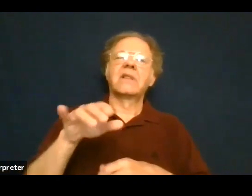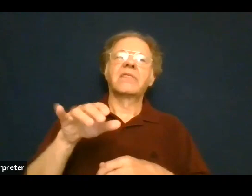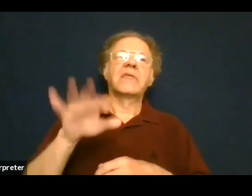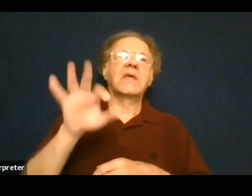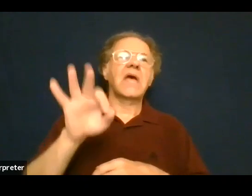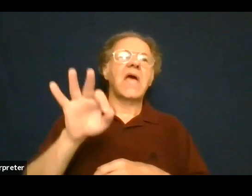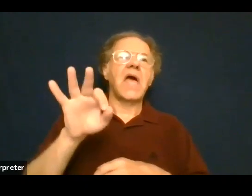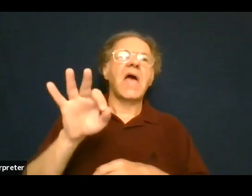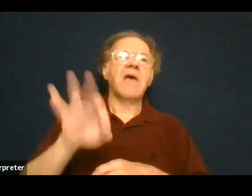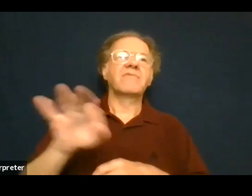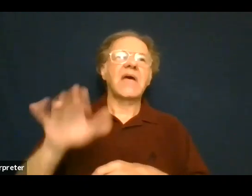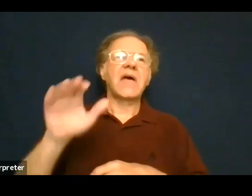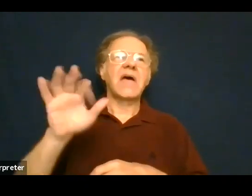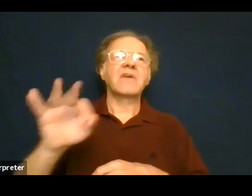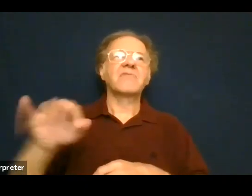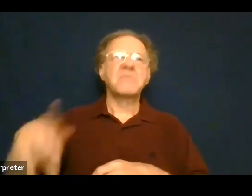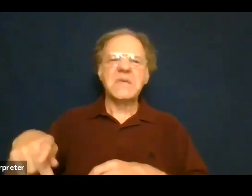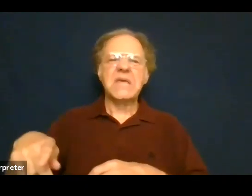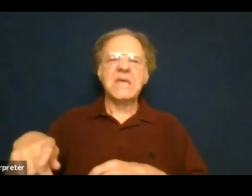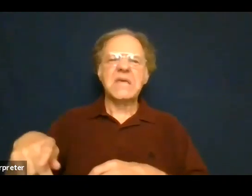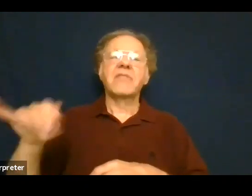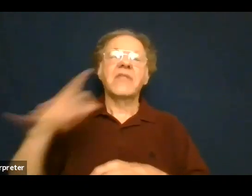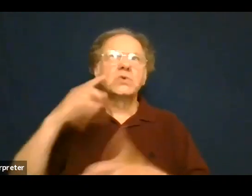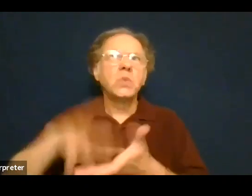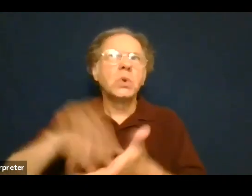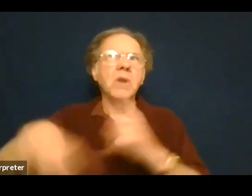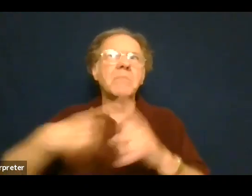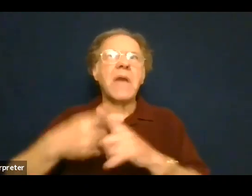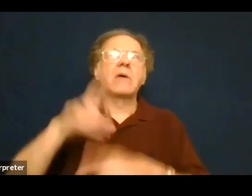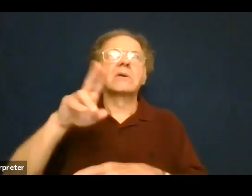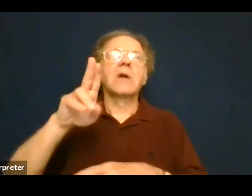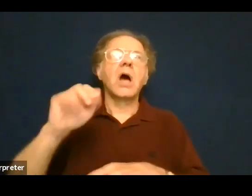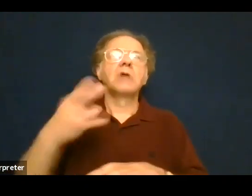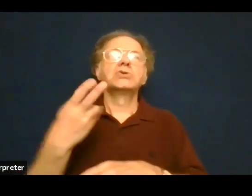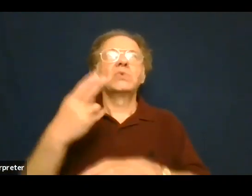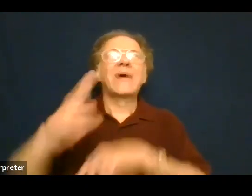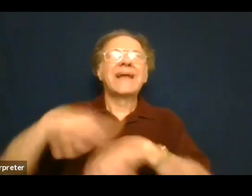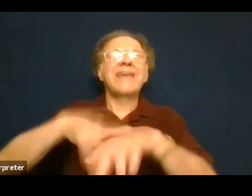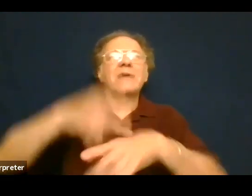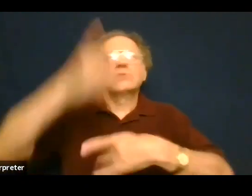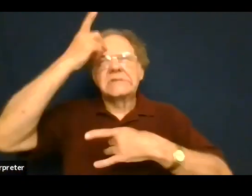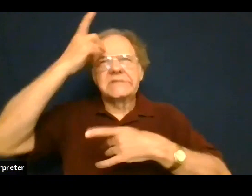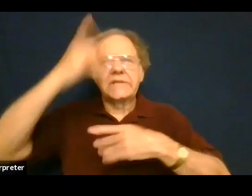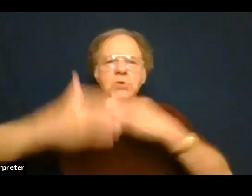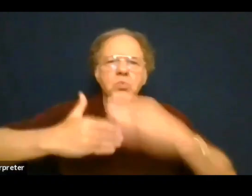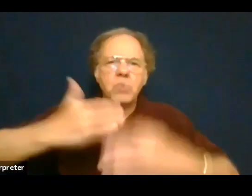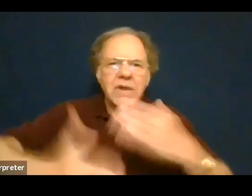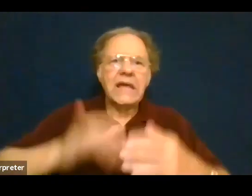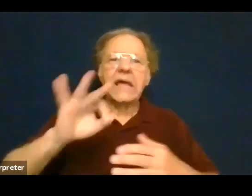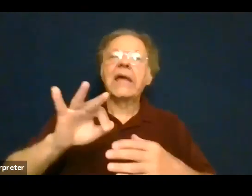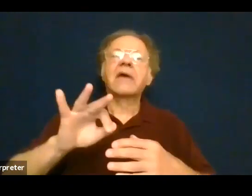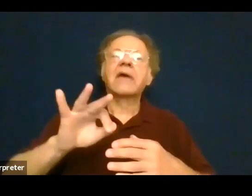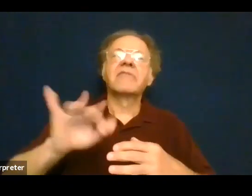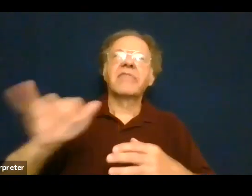the USH2 natural disease progression. Specifically, if it comes to define genetic causes,